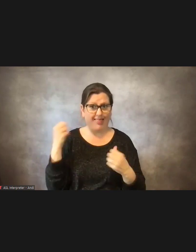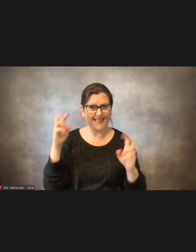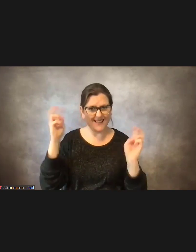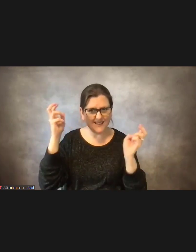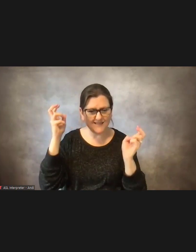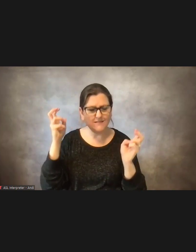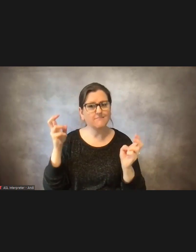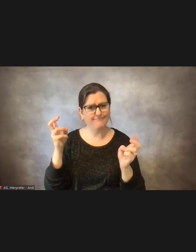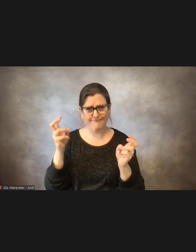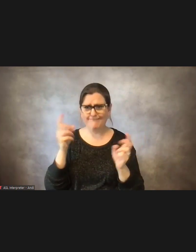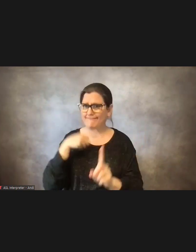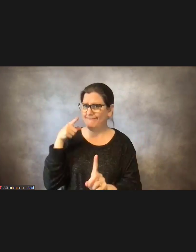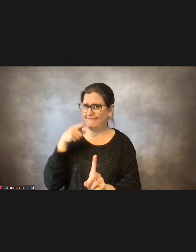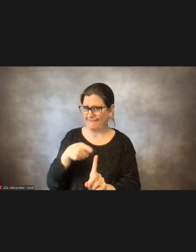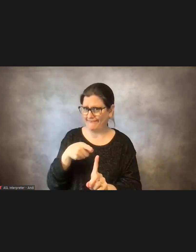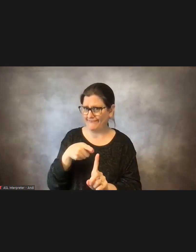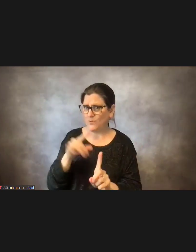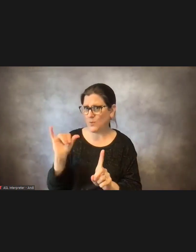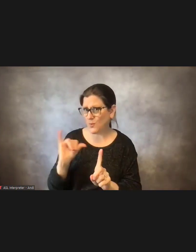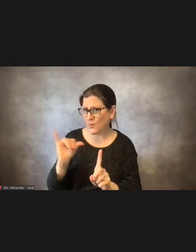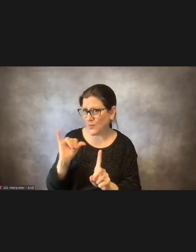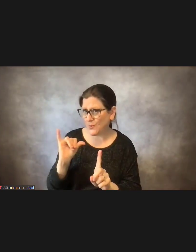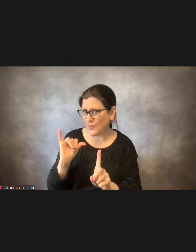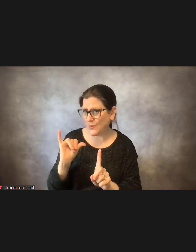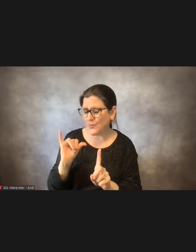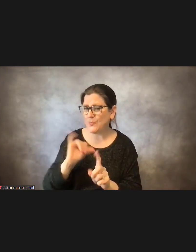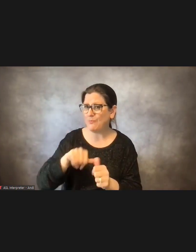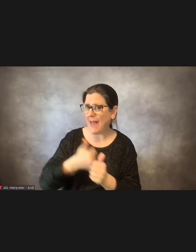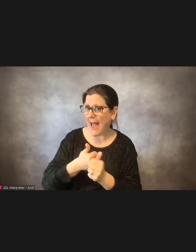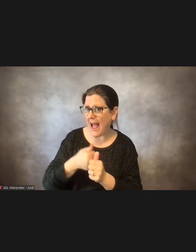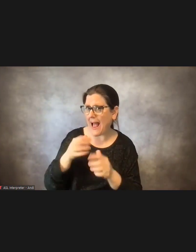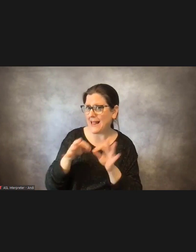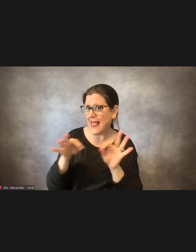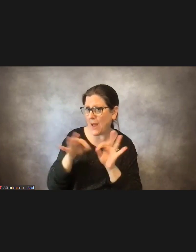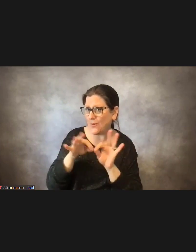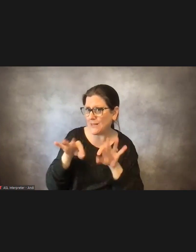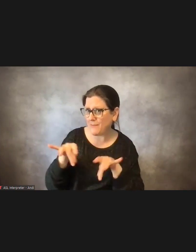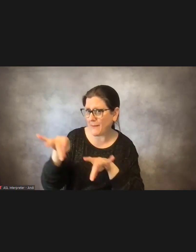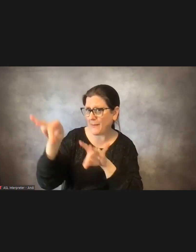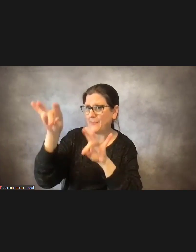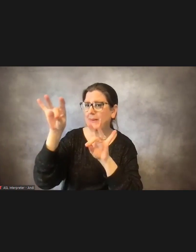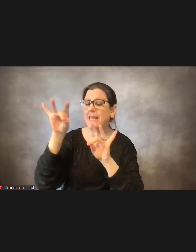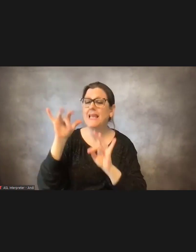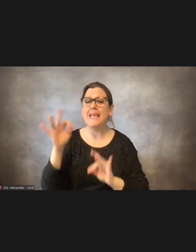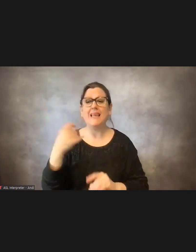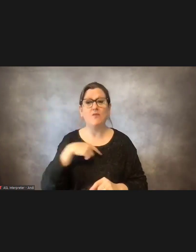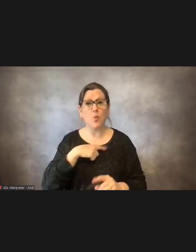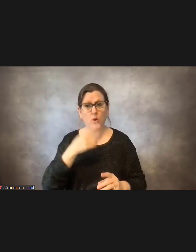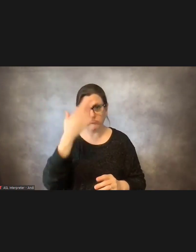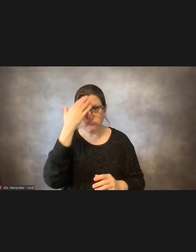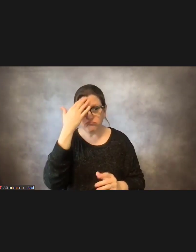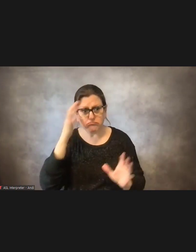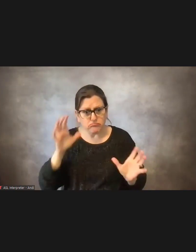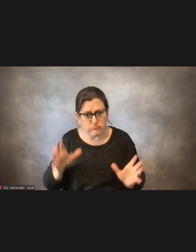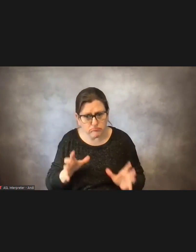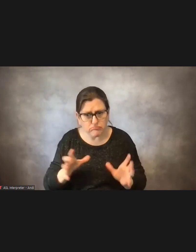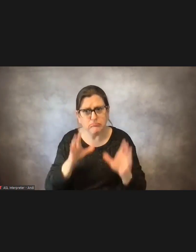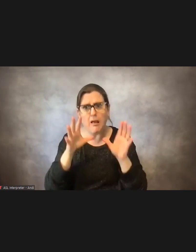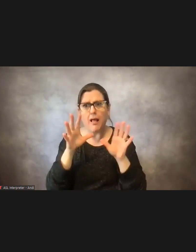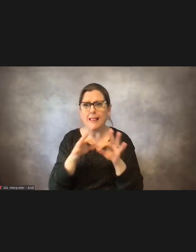heart of typical language development and that, if we're going to be conscientious about promoting language development as